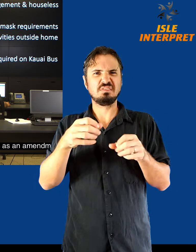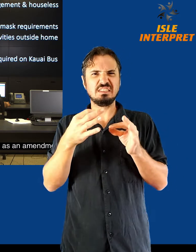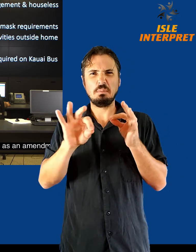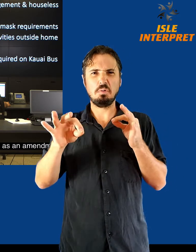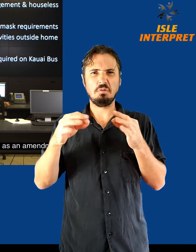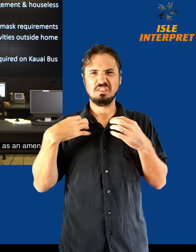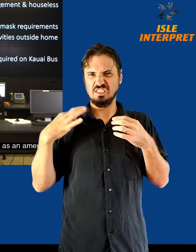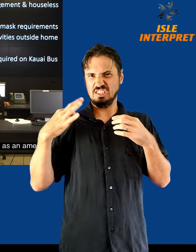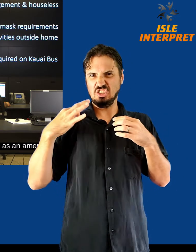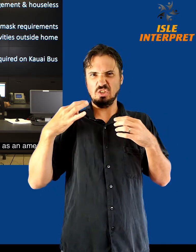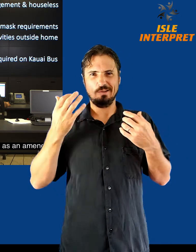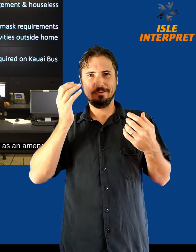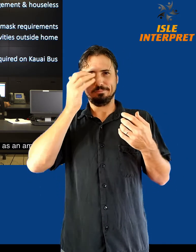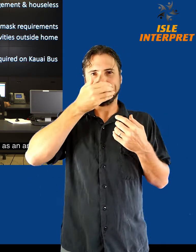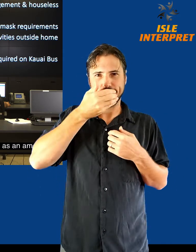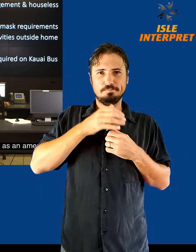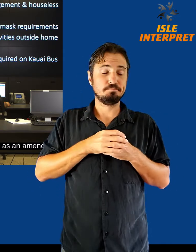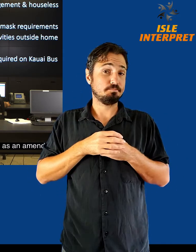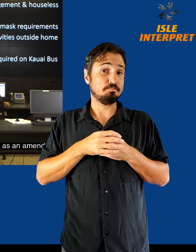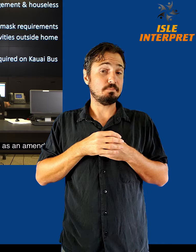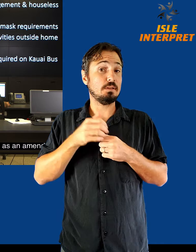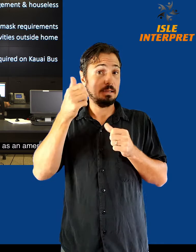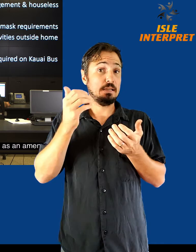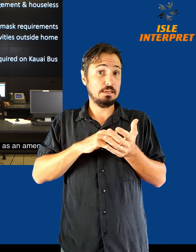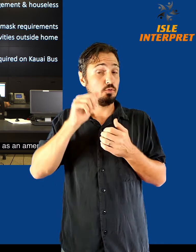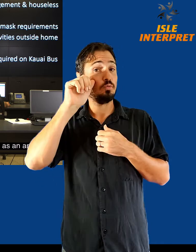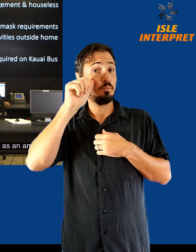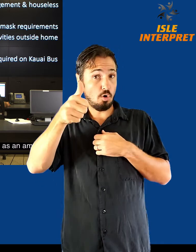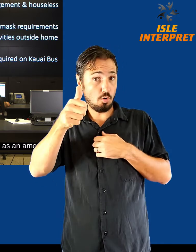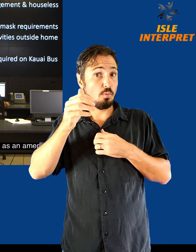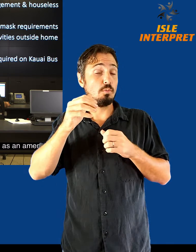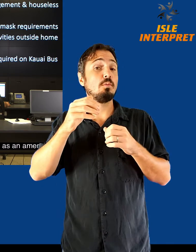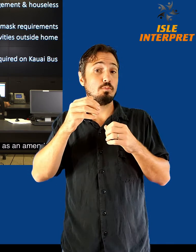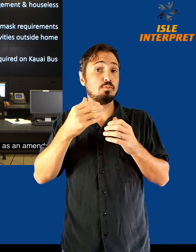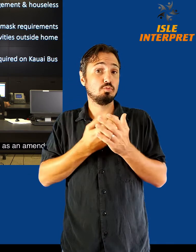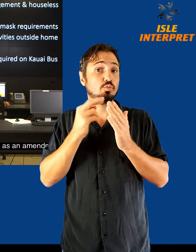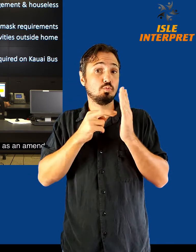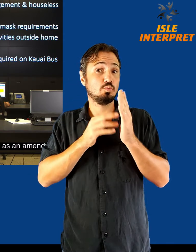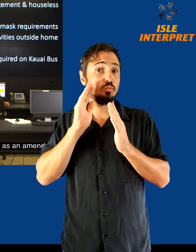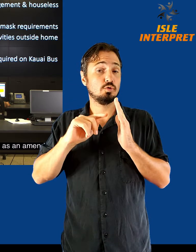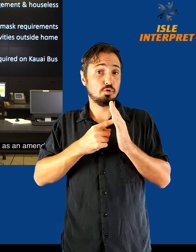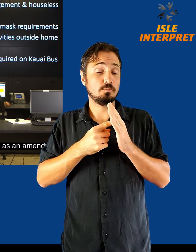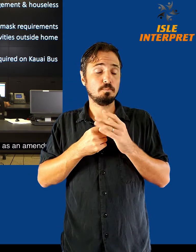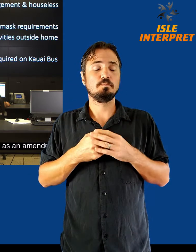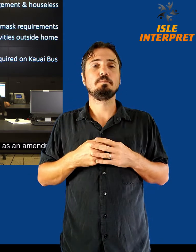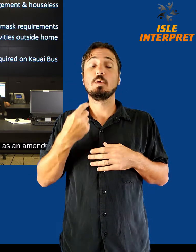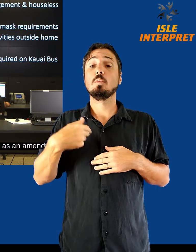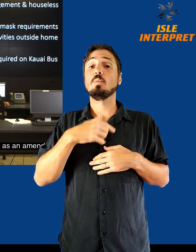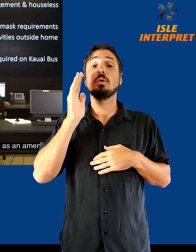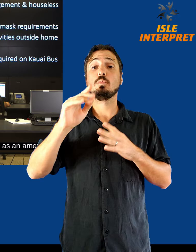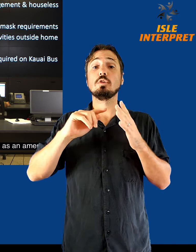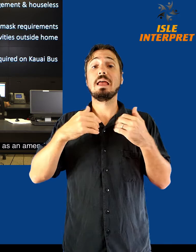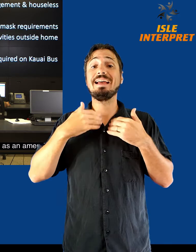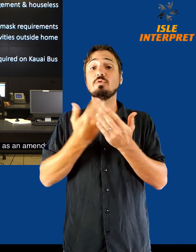Also effective tomorrow, we are making additional changes to parks operations as an amendment to Mayor’s Emergency Rule #1.